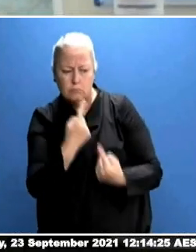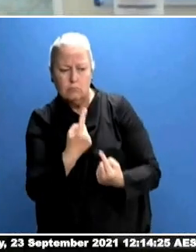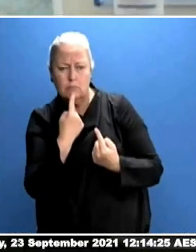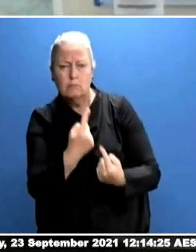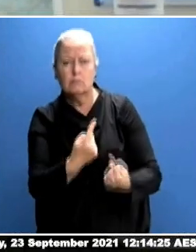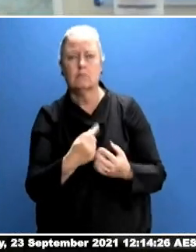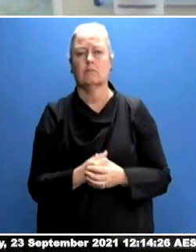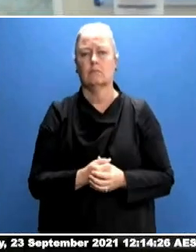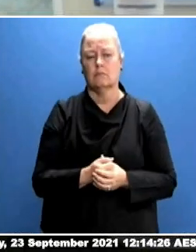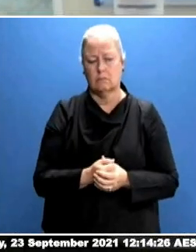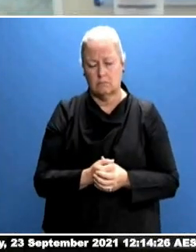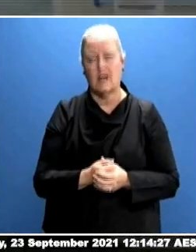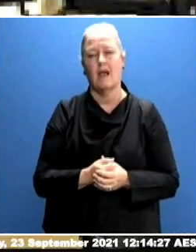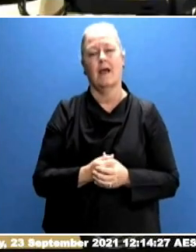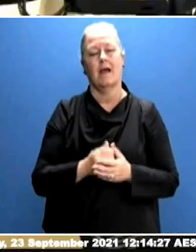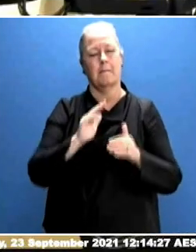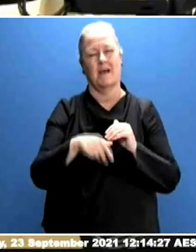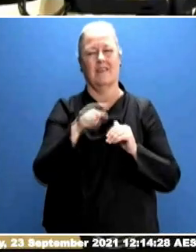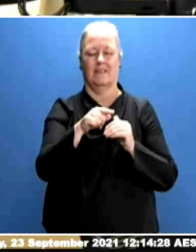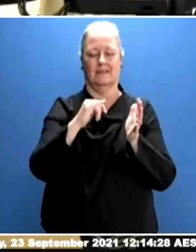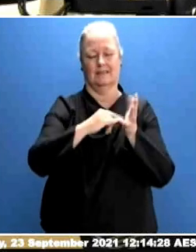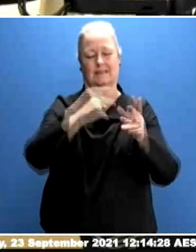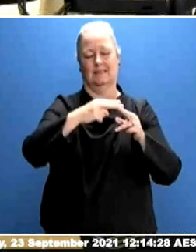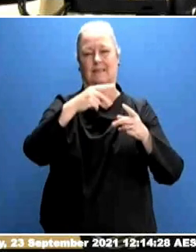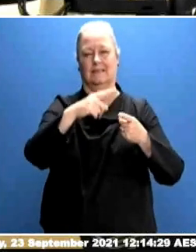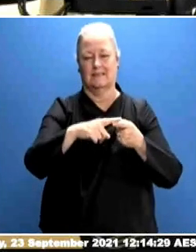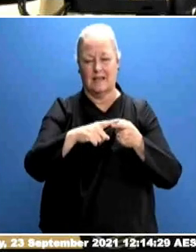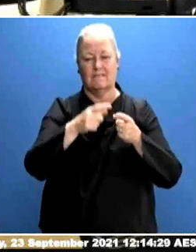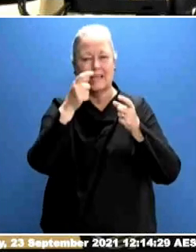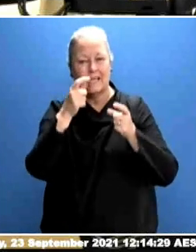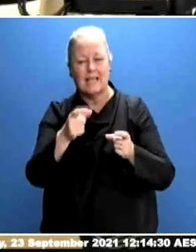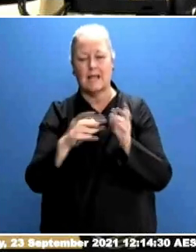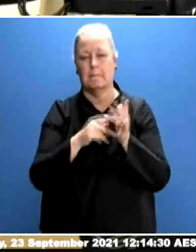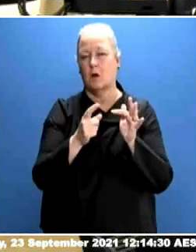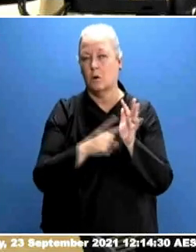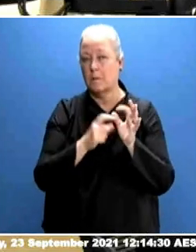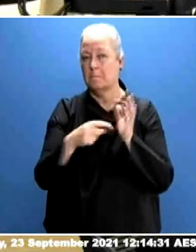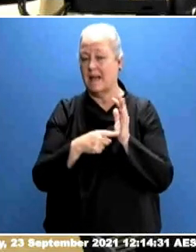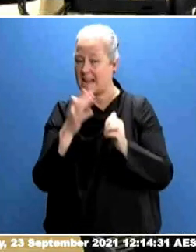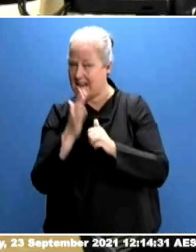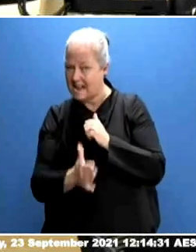of the Safe Care House Model that has now been implemented in recent times? That's right, yes.